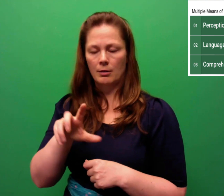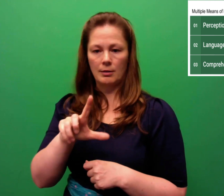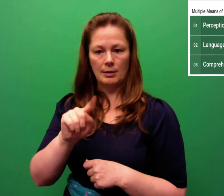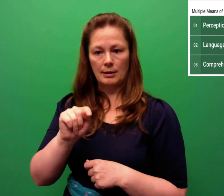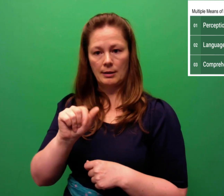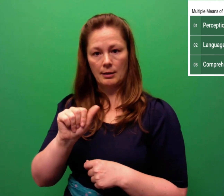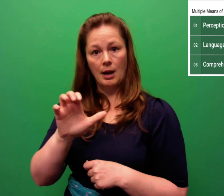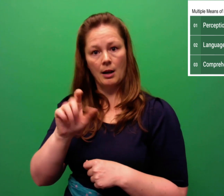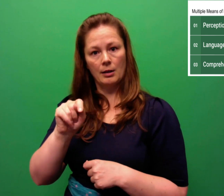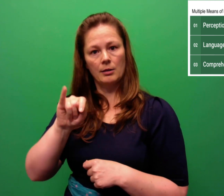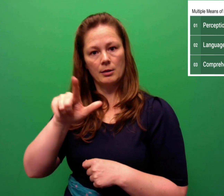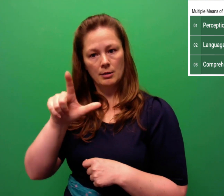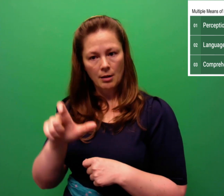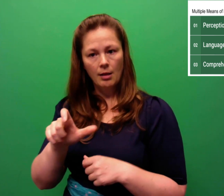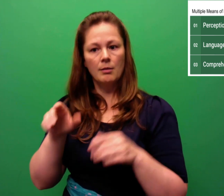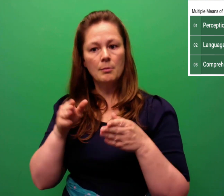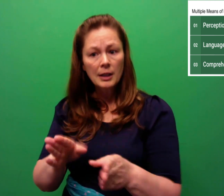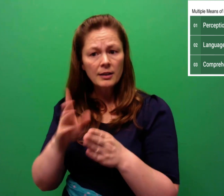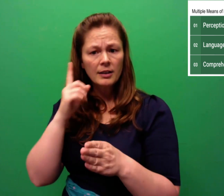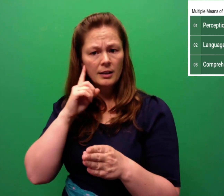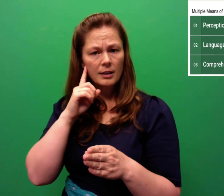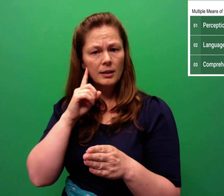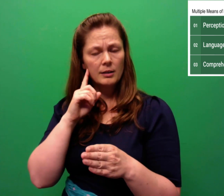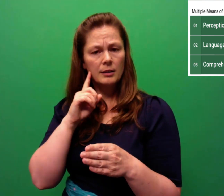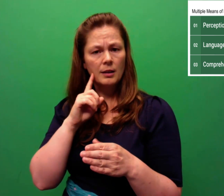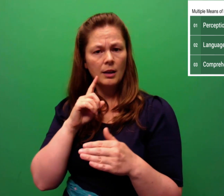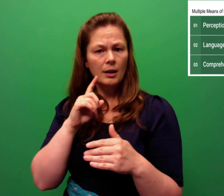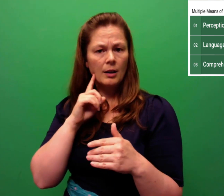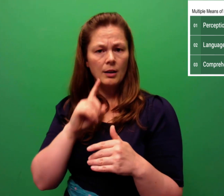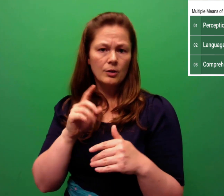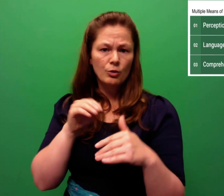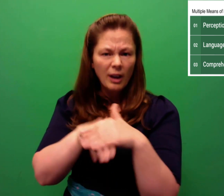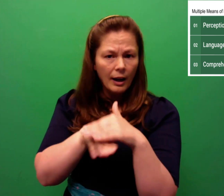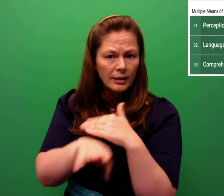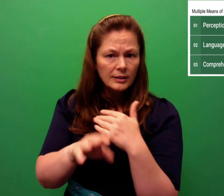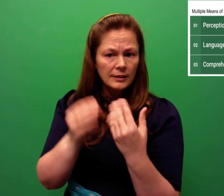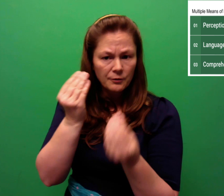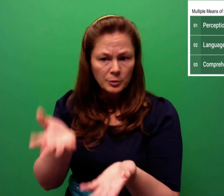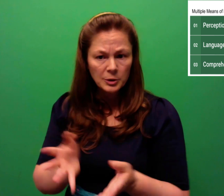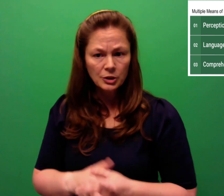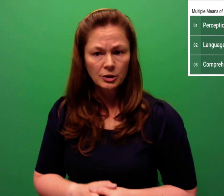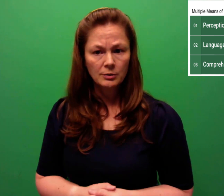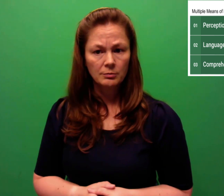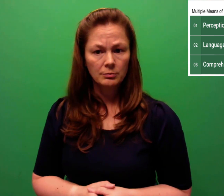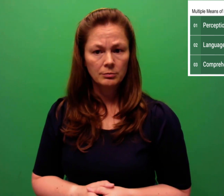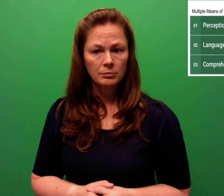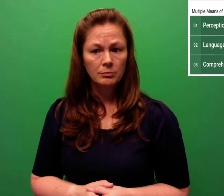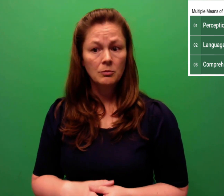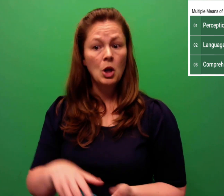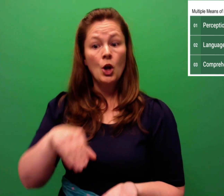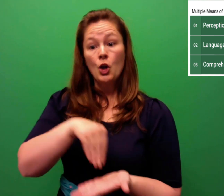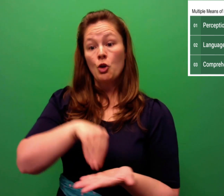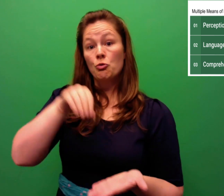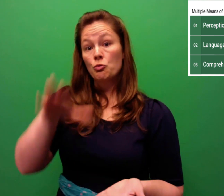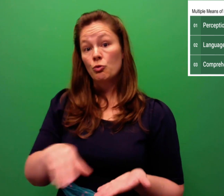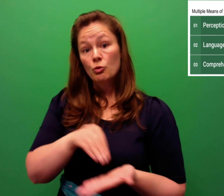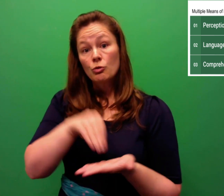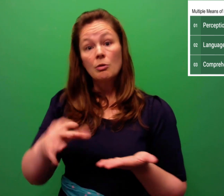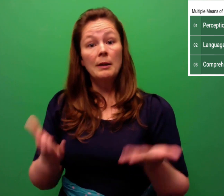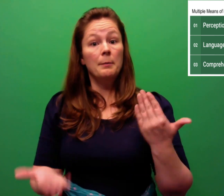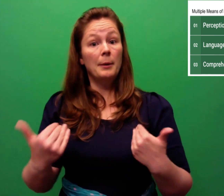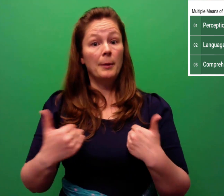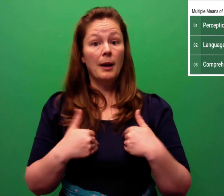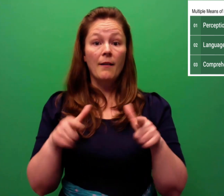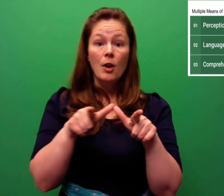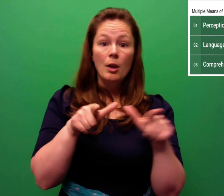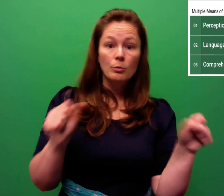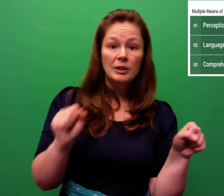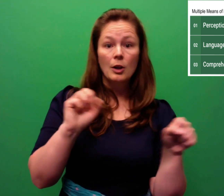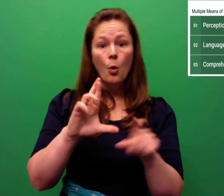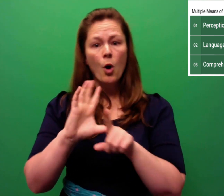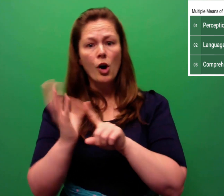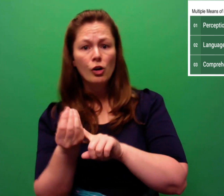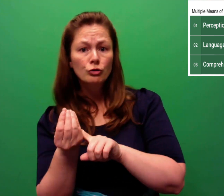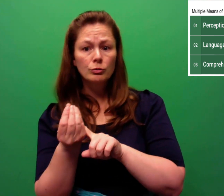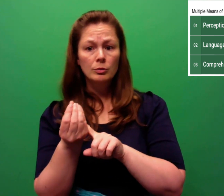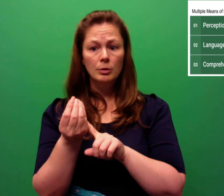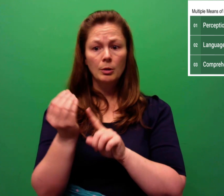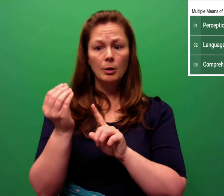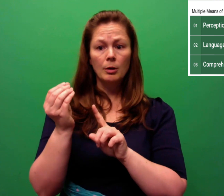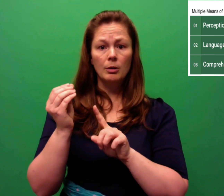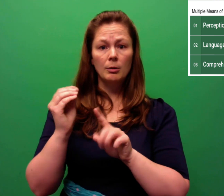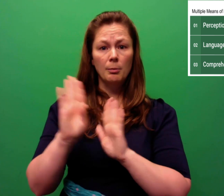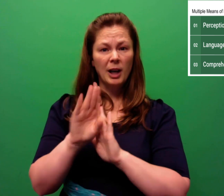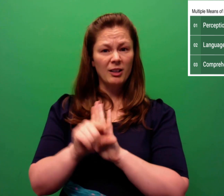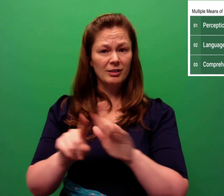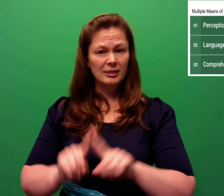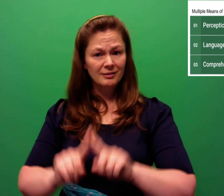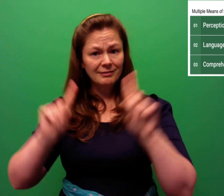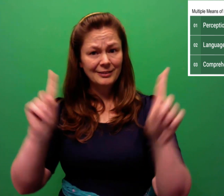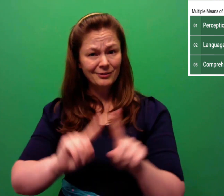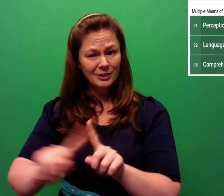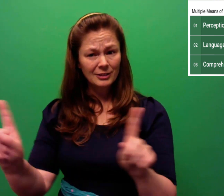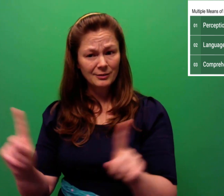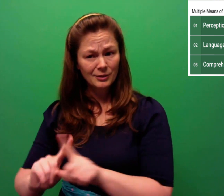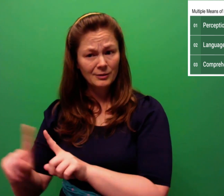be provided. Students may have linguistic or cultural differences that require